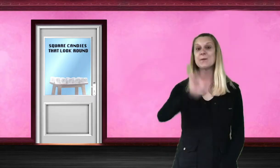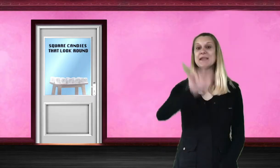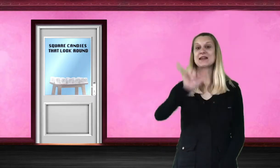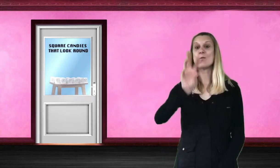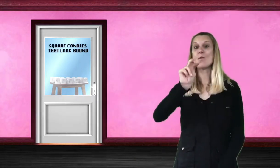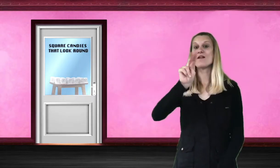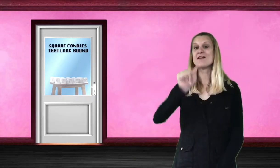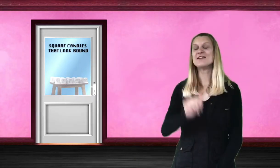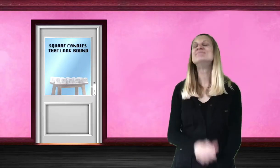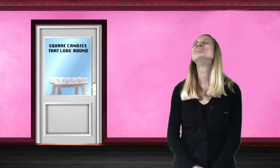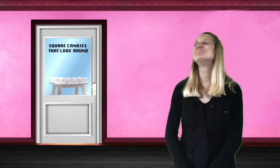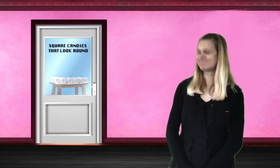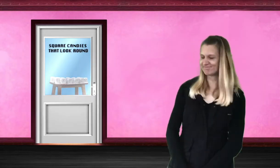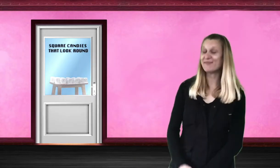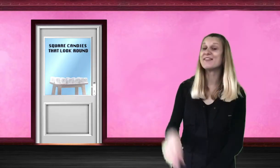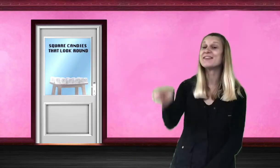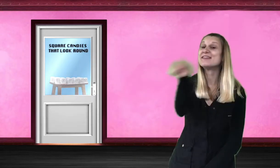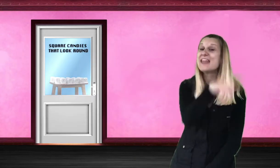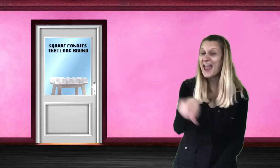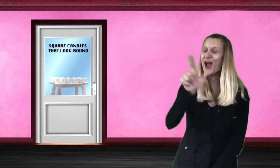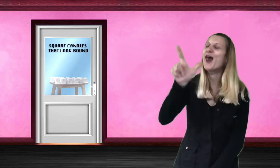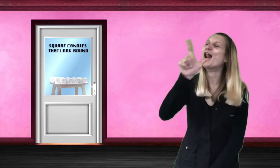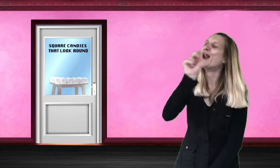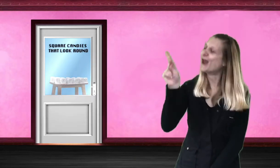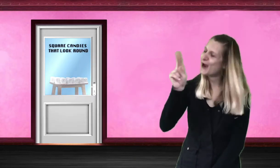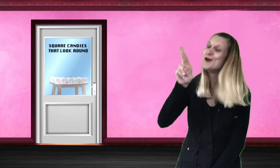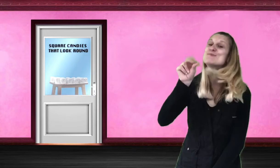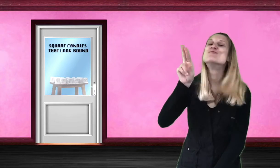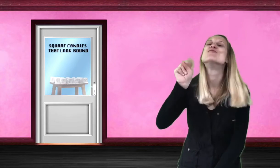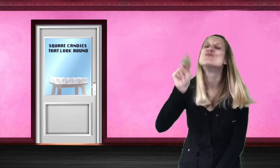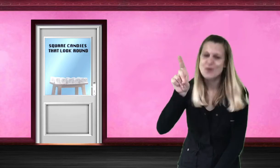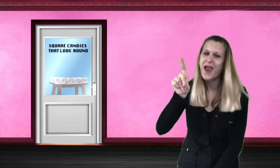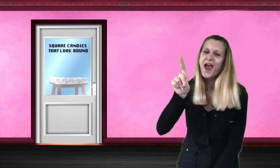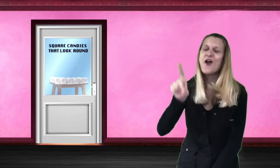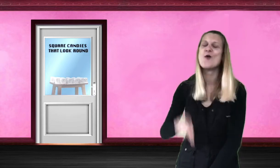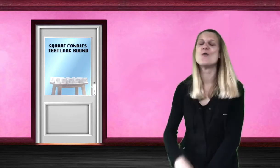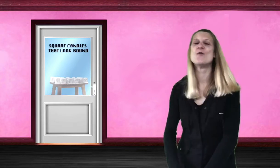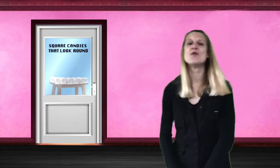"They look round," insisted Mr. Wonka.